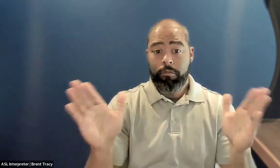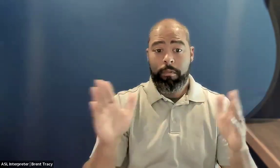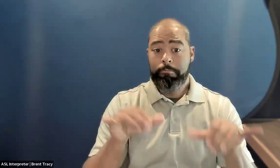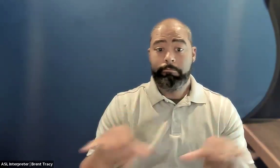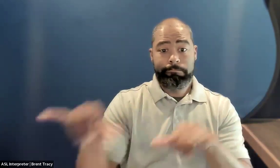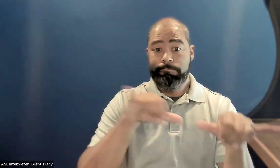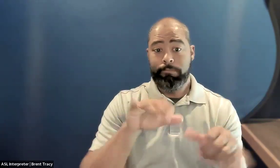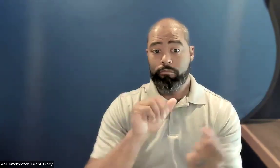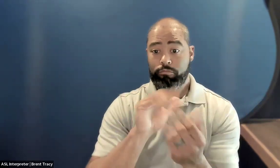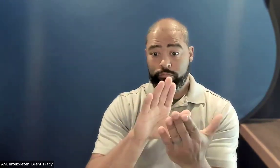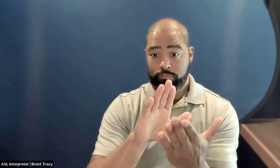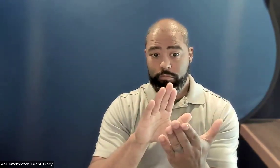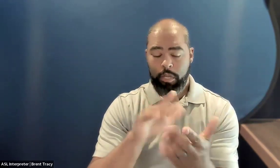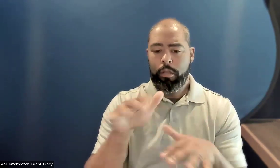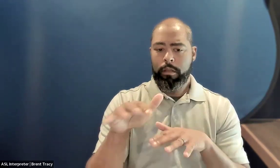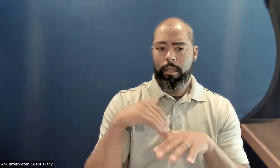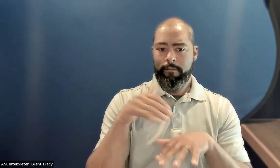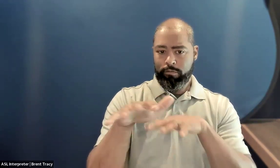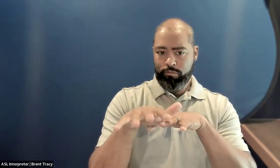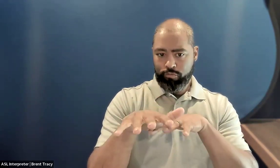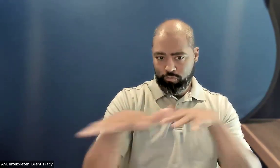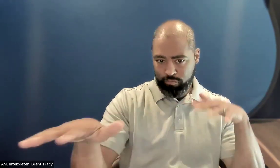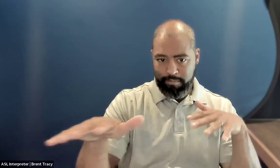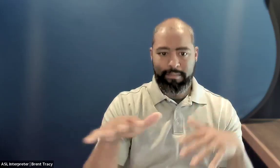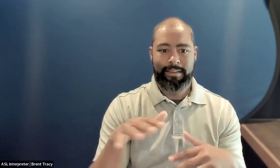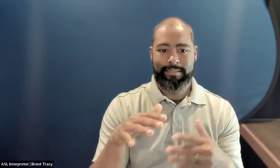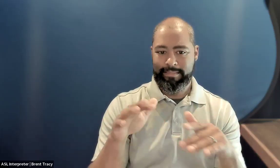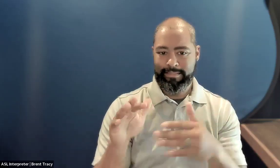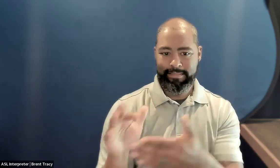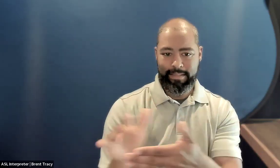study, generate a vehicle miles traveled number from the traffic